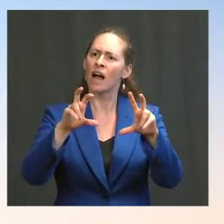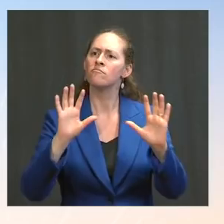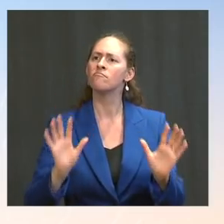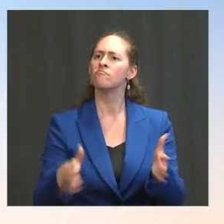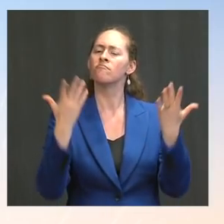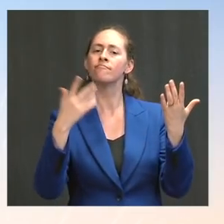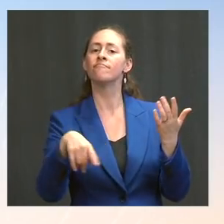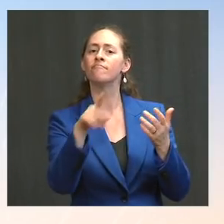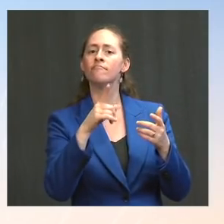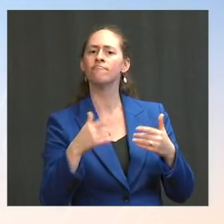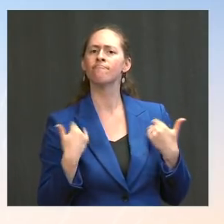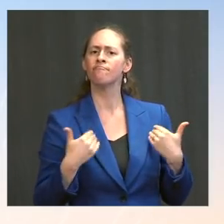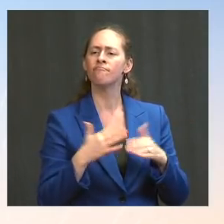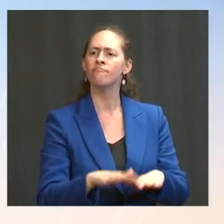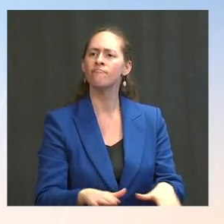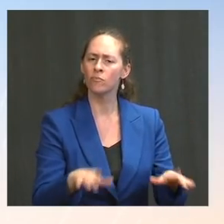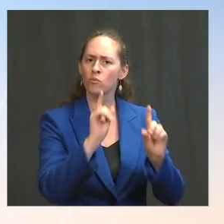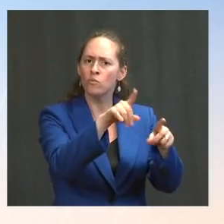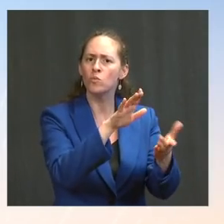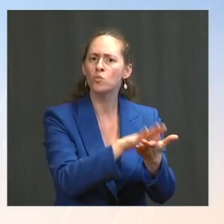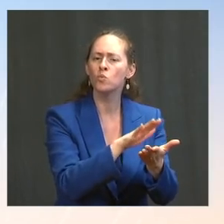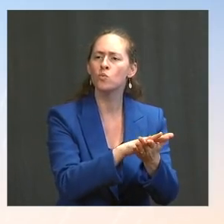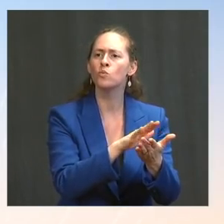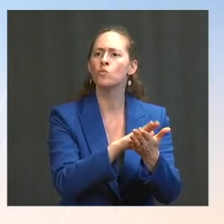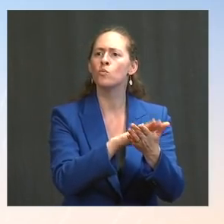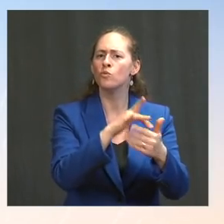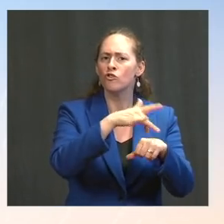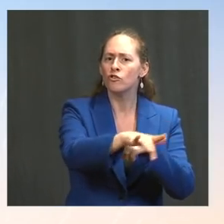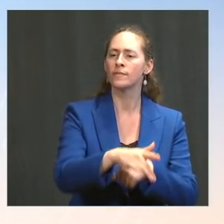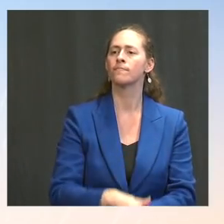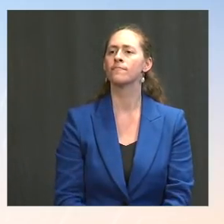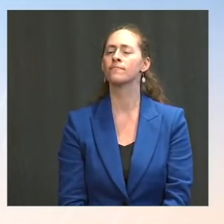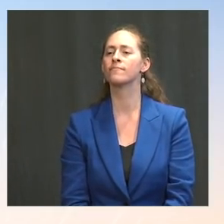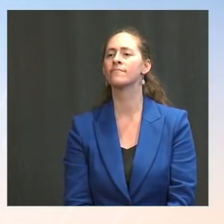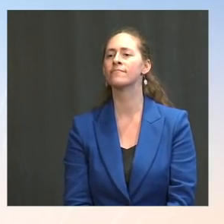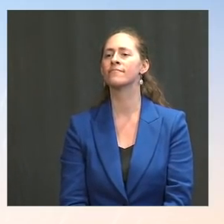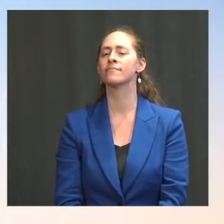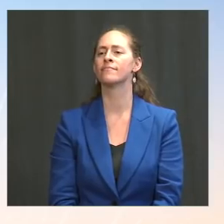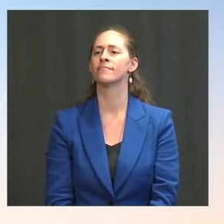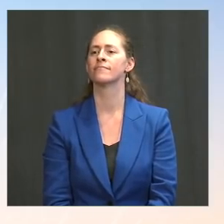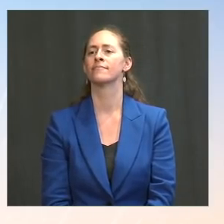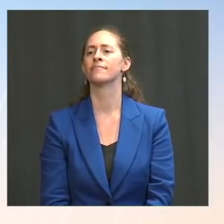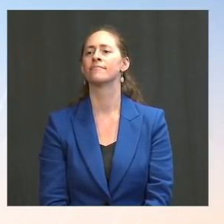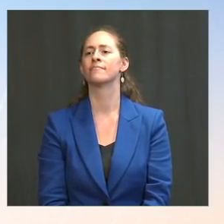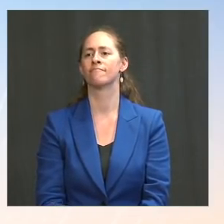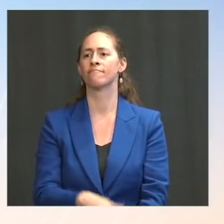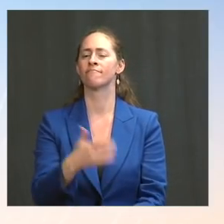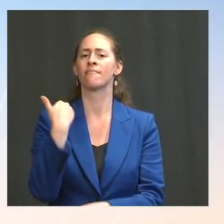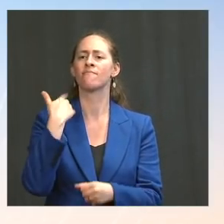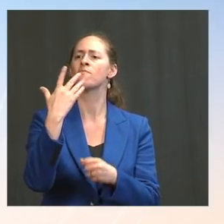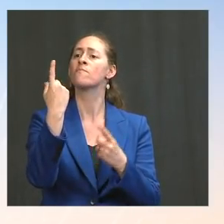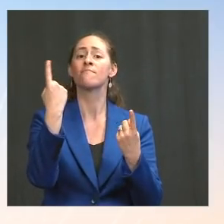and, in fact, the -- one of the principal arguments against the kind of tax reform that the President has laid out is, "Well, if the United States acts,